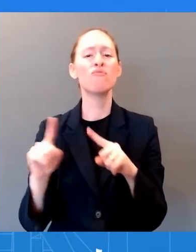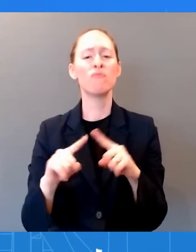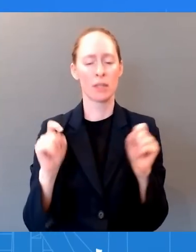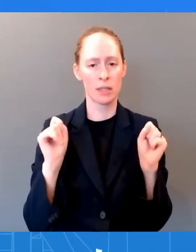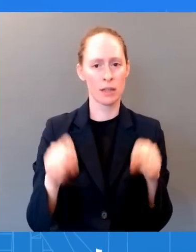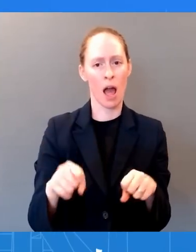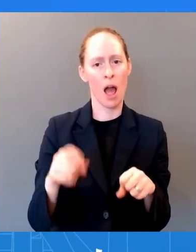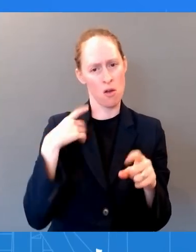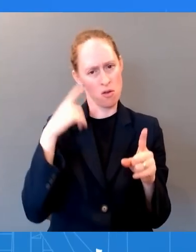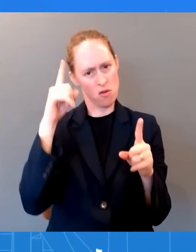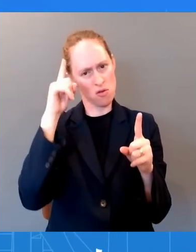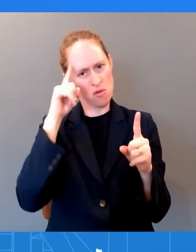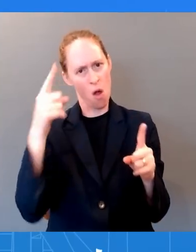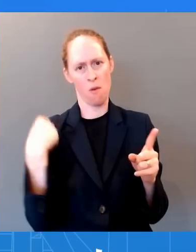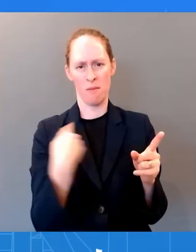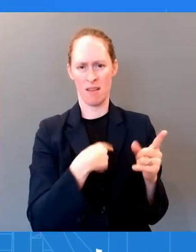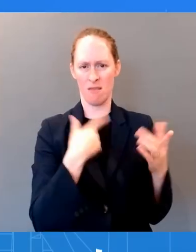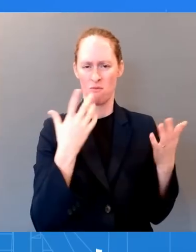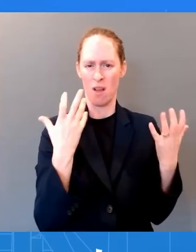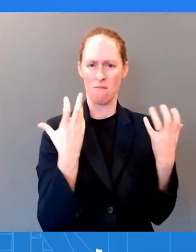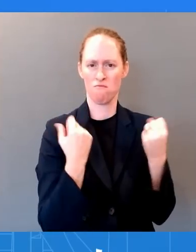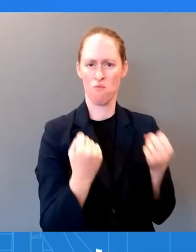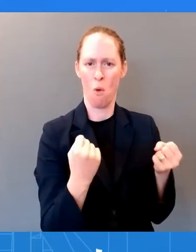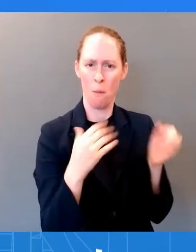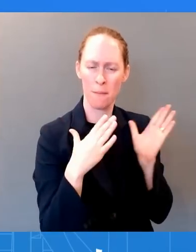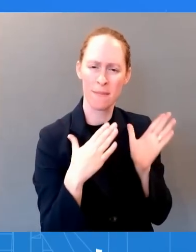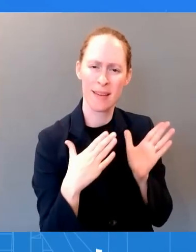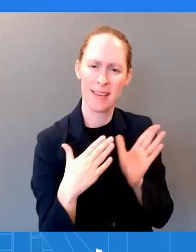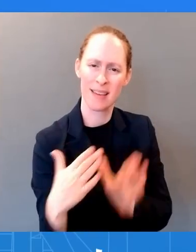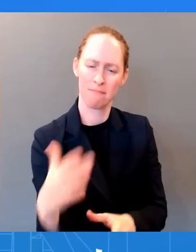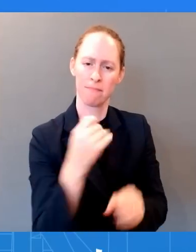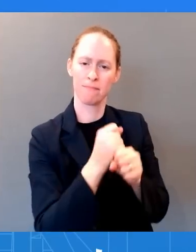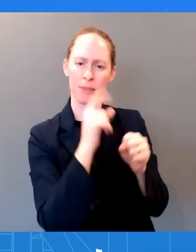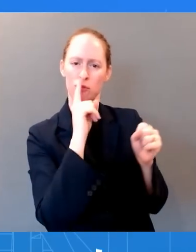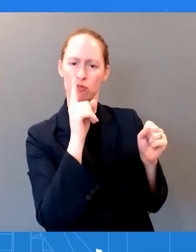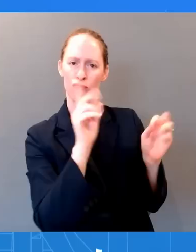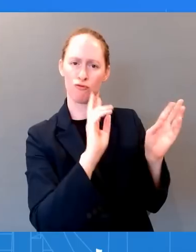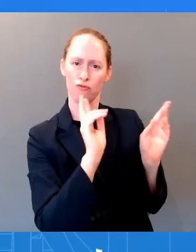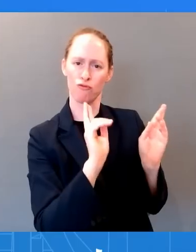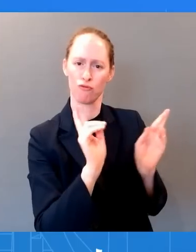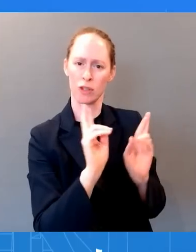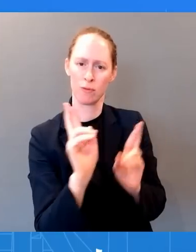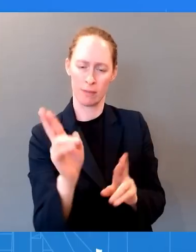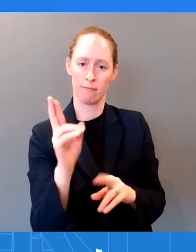and building on our lessons that we had for COVID-19. And so, you know, while we're preparing,